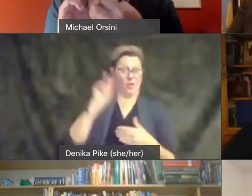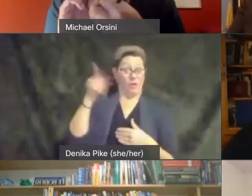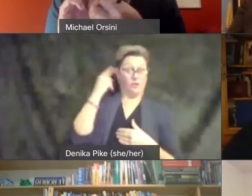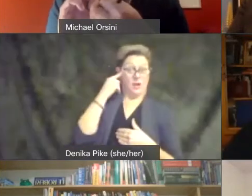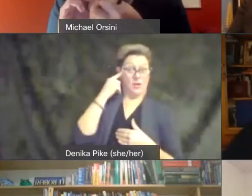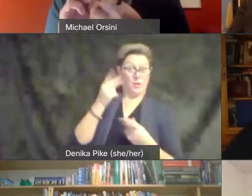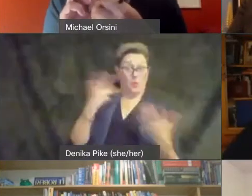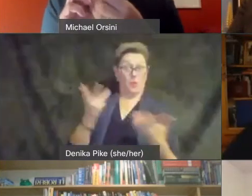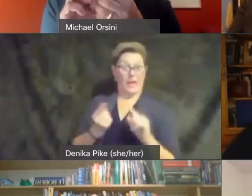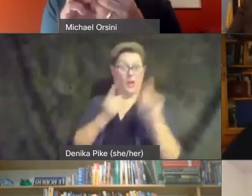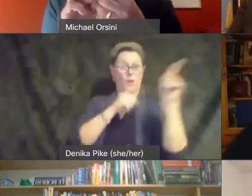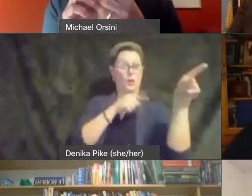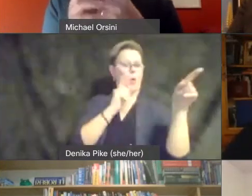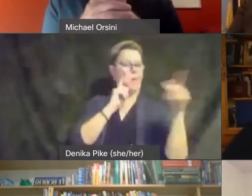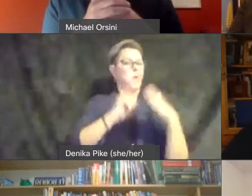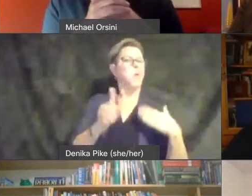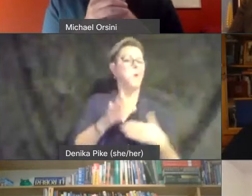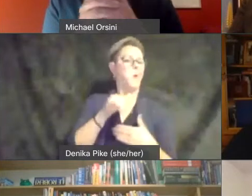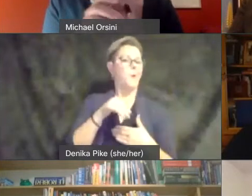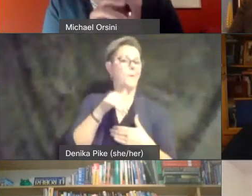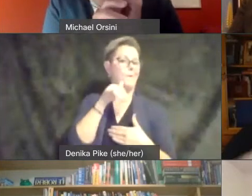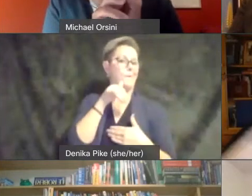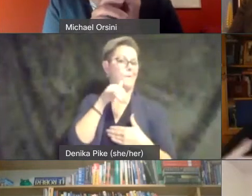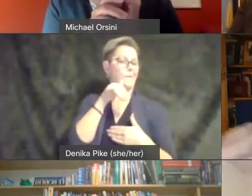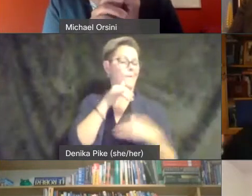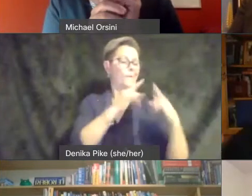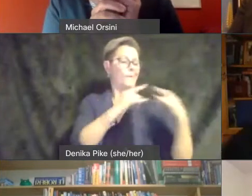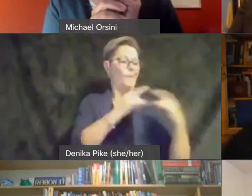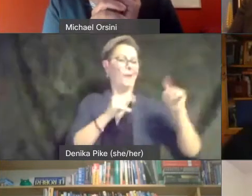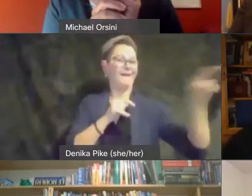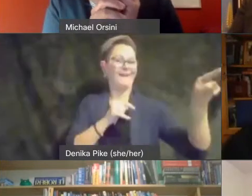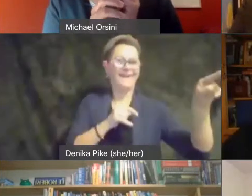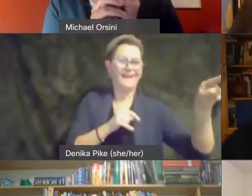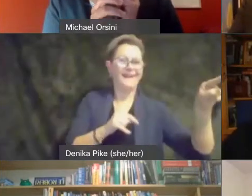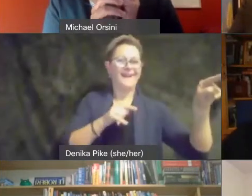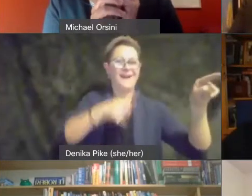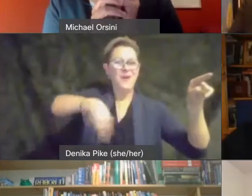And his cottage, we were having this really difficult conversation of.